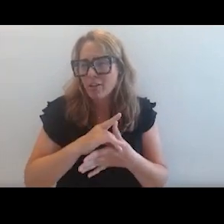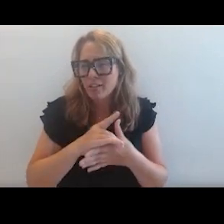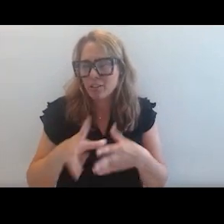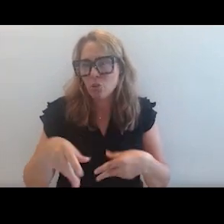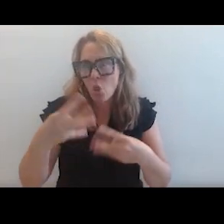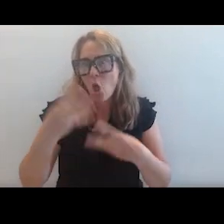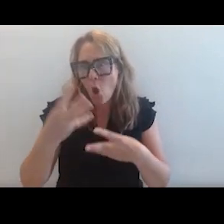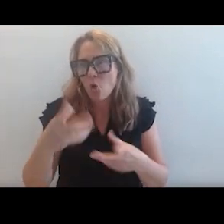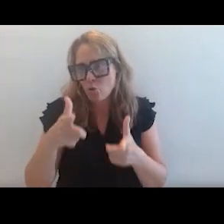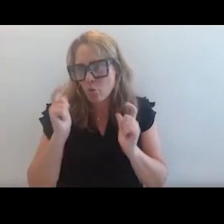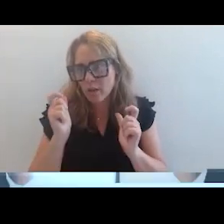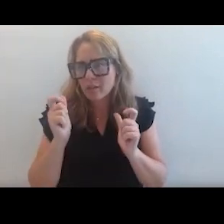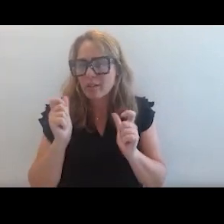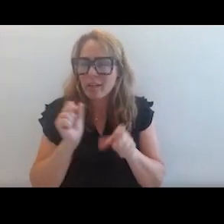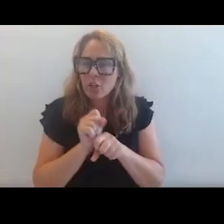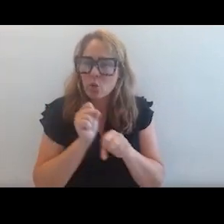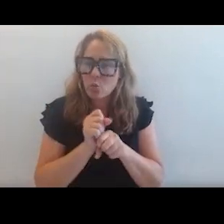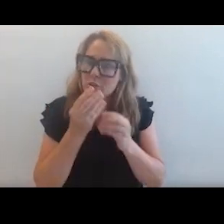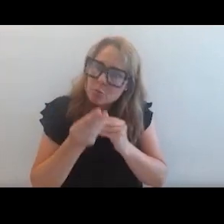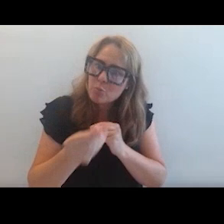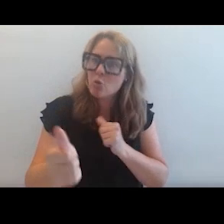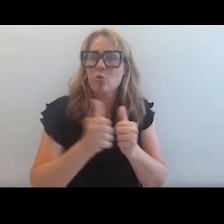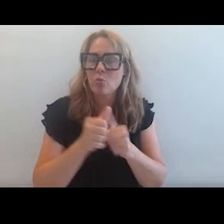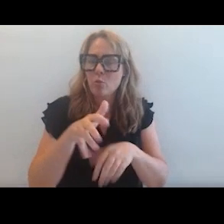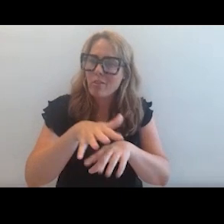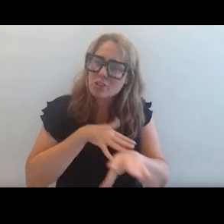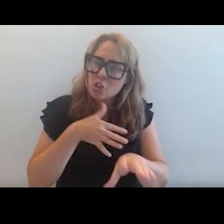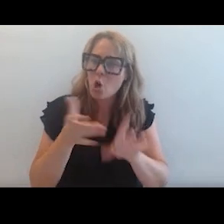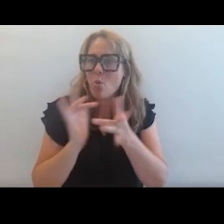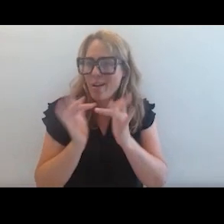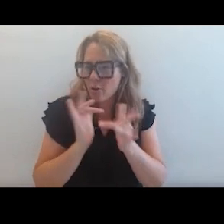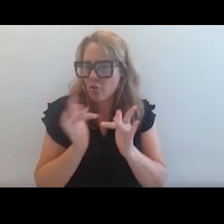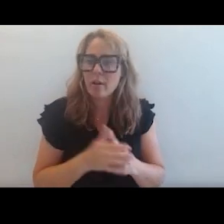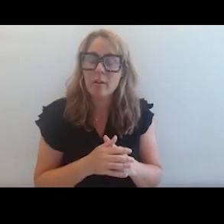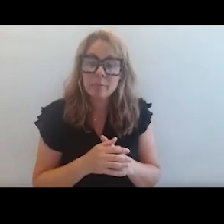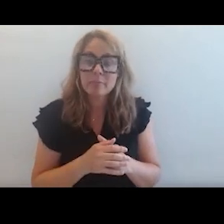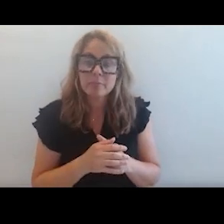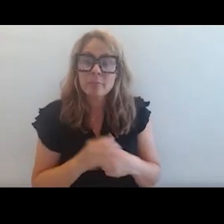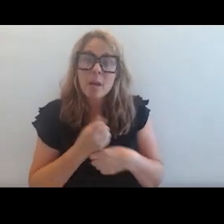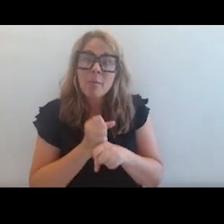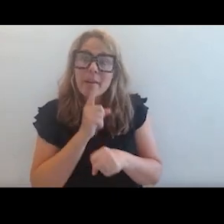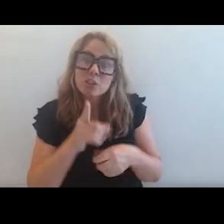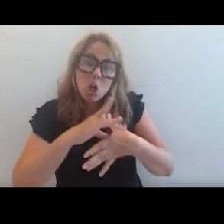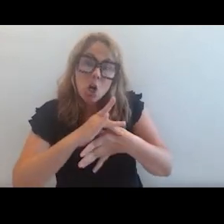even with slow internet connections. And ensure your content reflects the